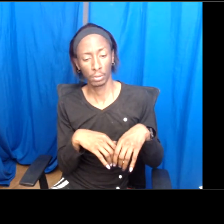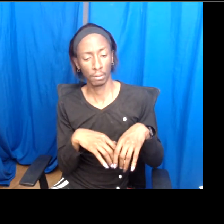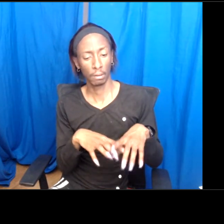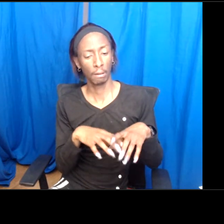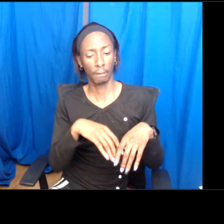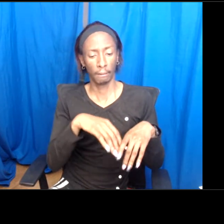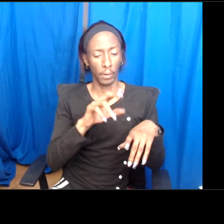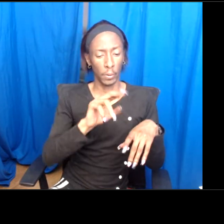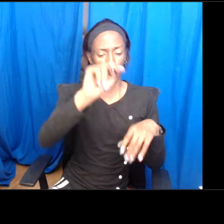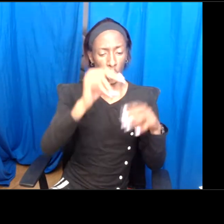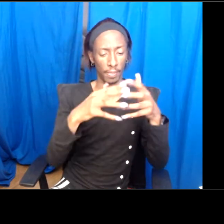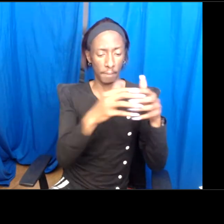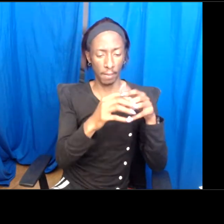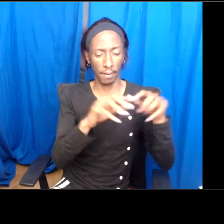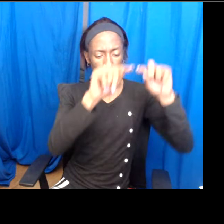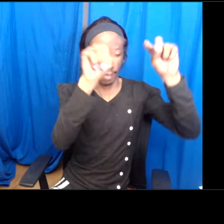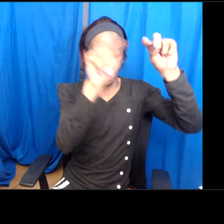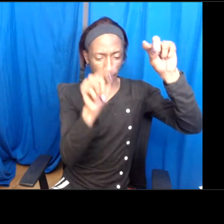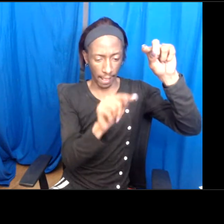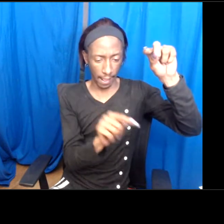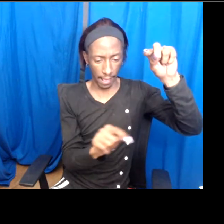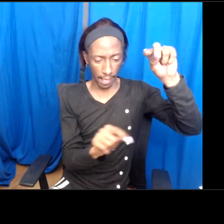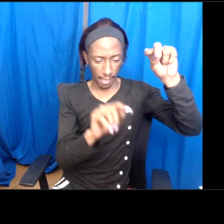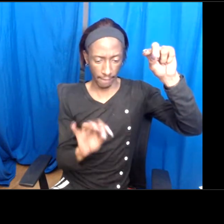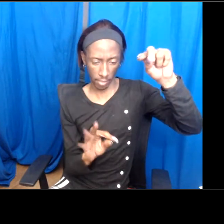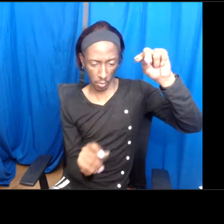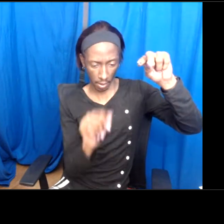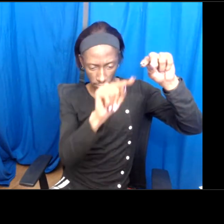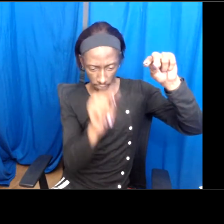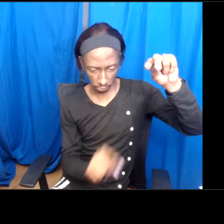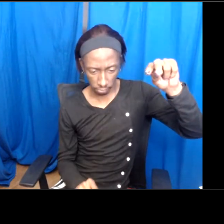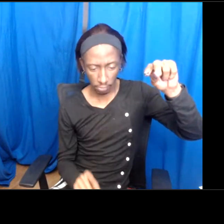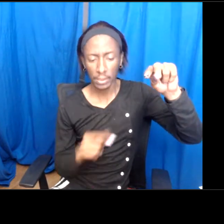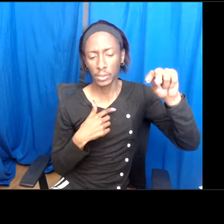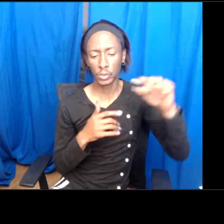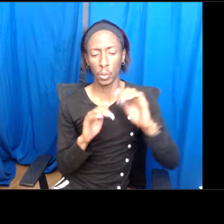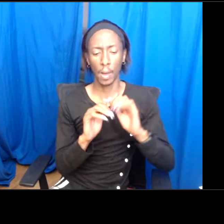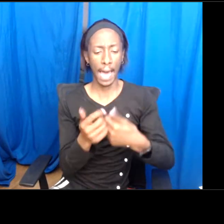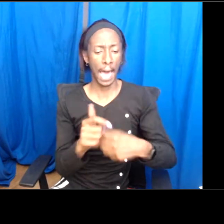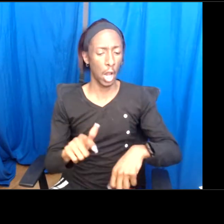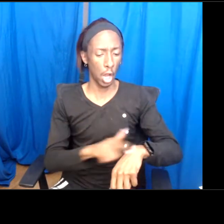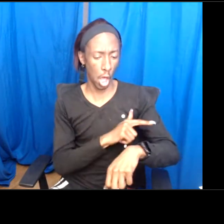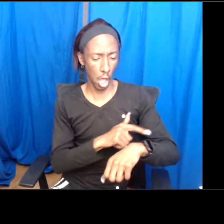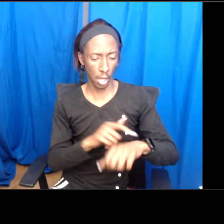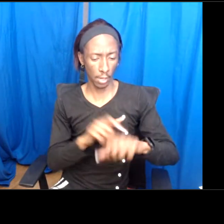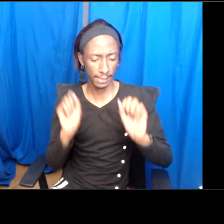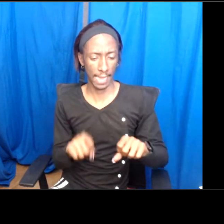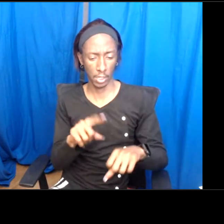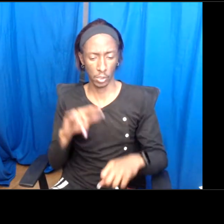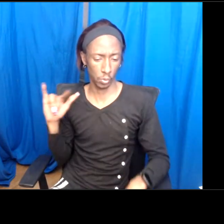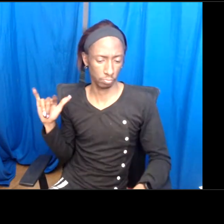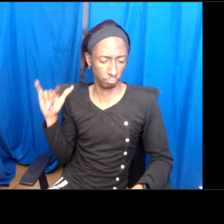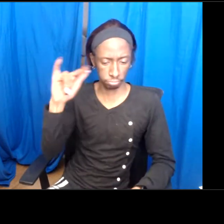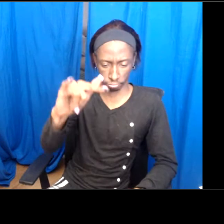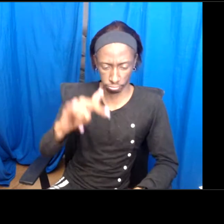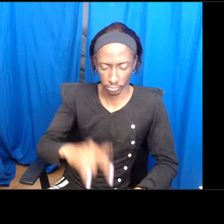"How long can you be up in the plane at a time?" How far will it go? Well, the Twin Otters that we...